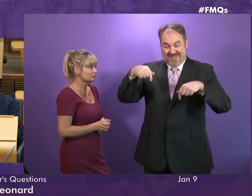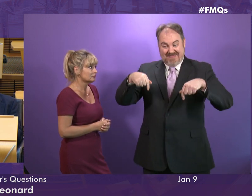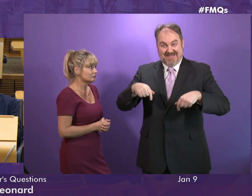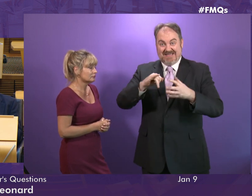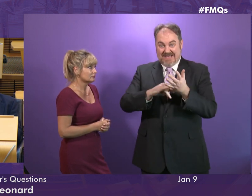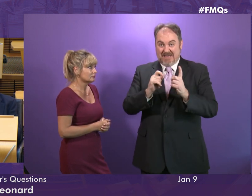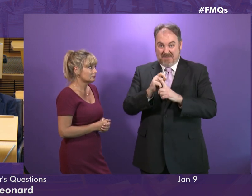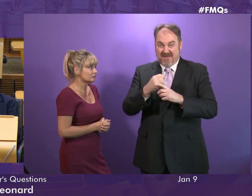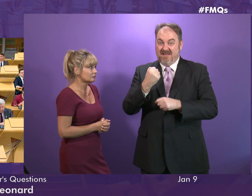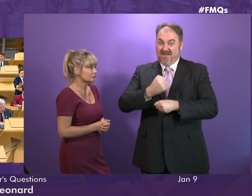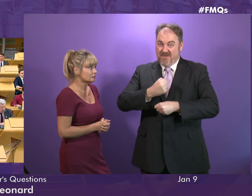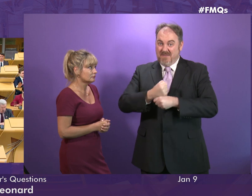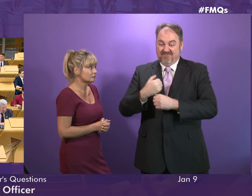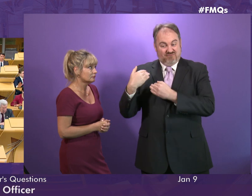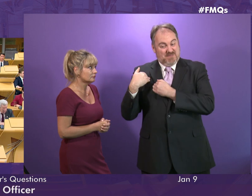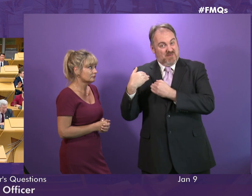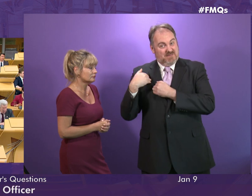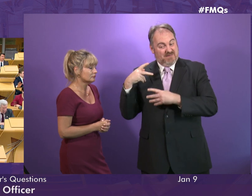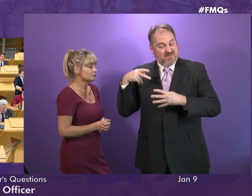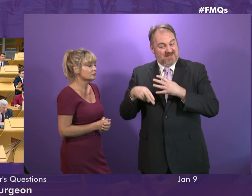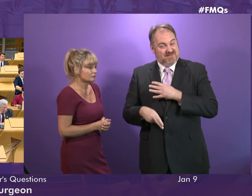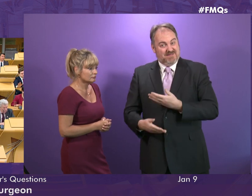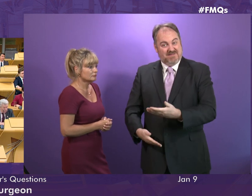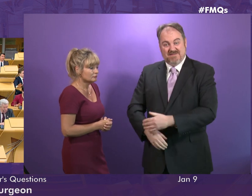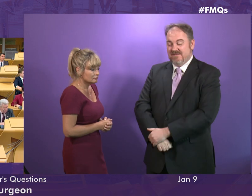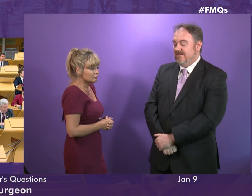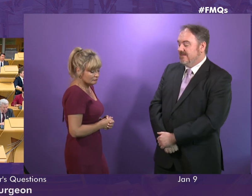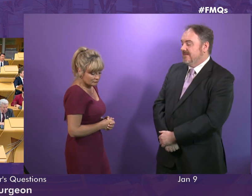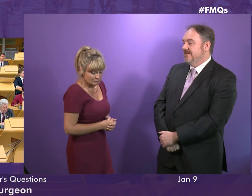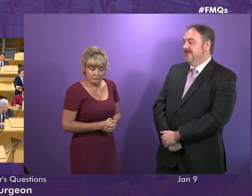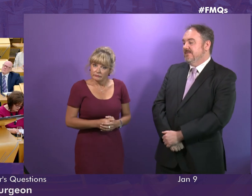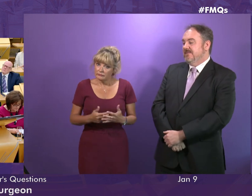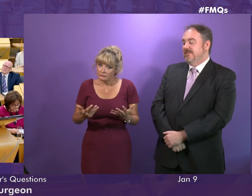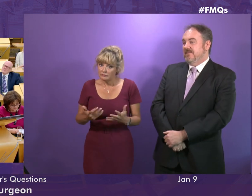The First Minister: If Richard Leonard had listened to my previous